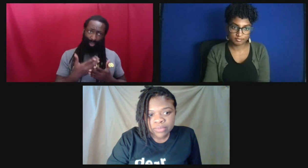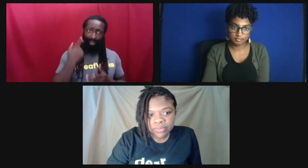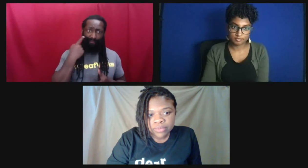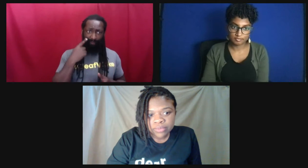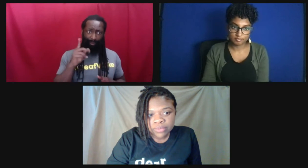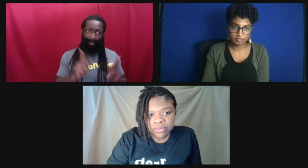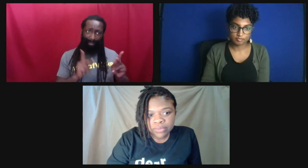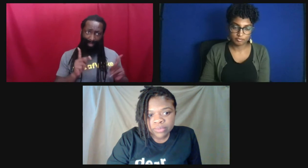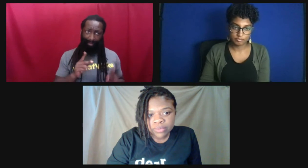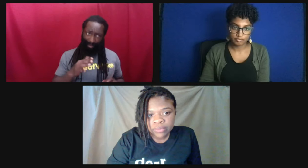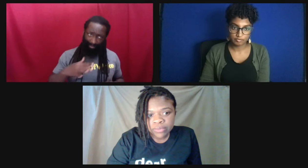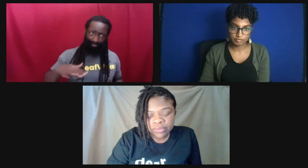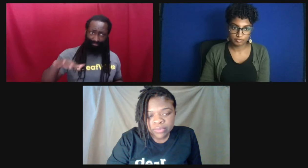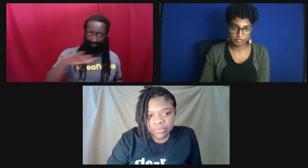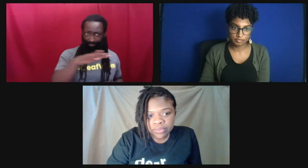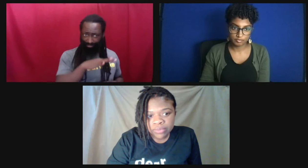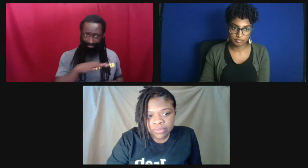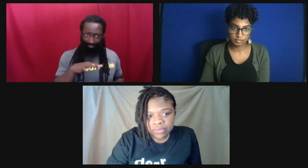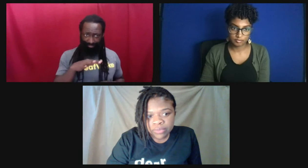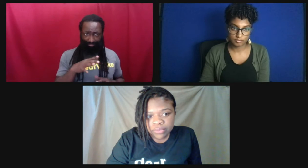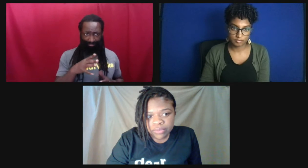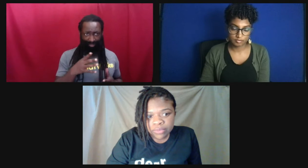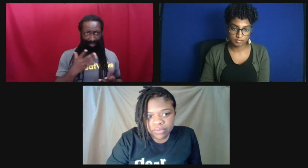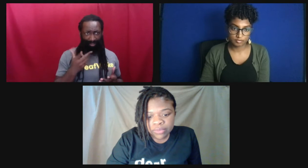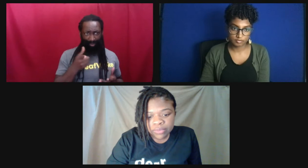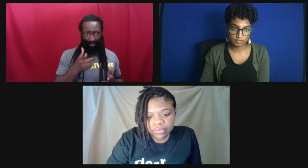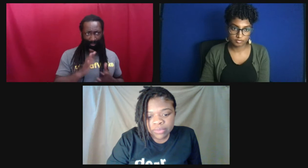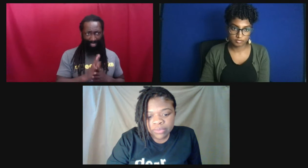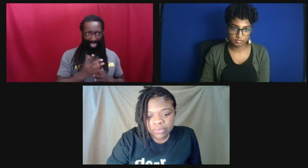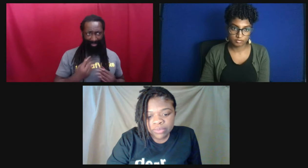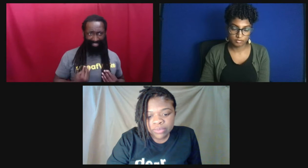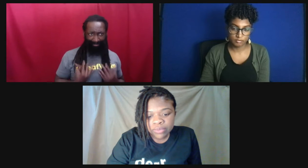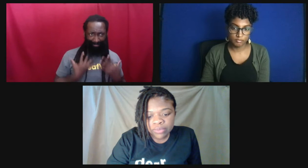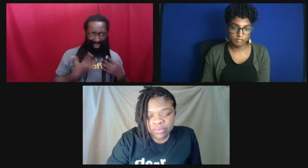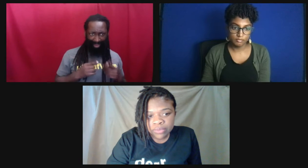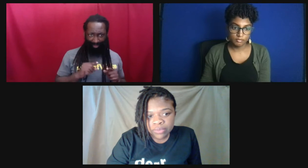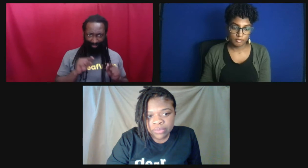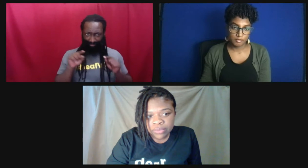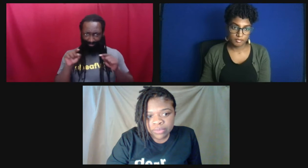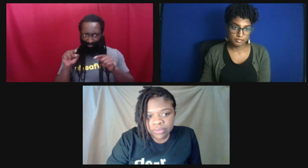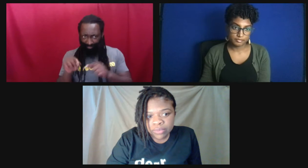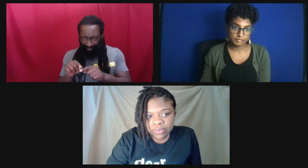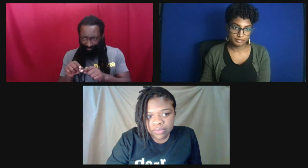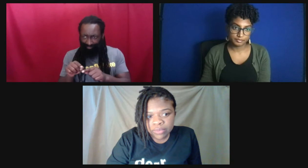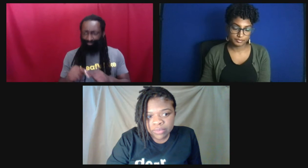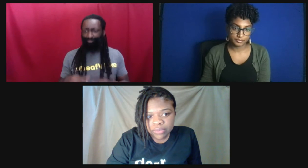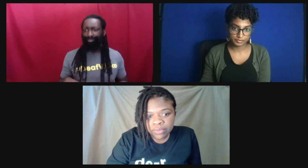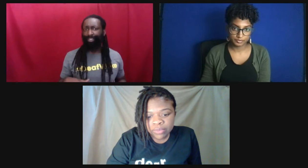So, you know, do you believe that people should attend something like that?